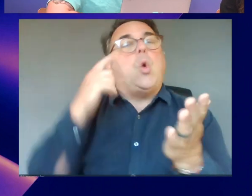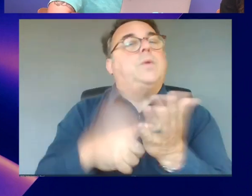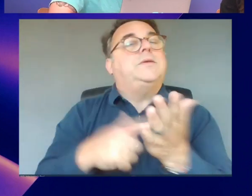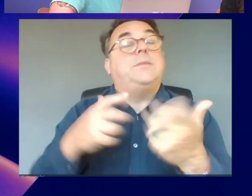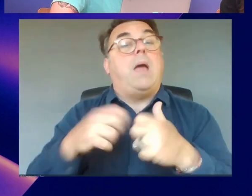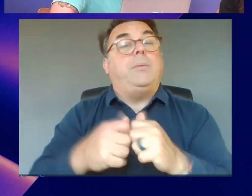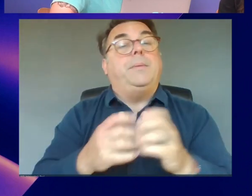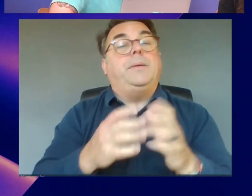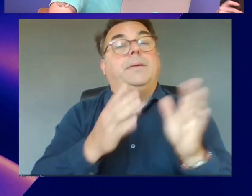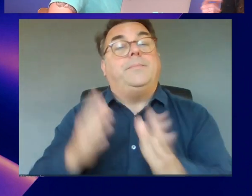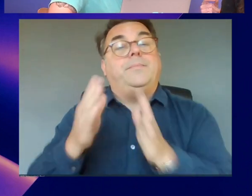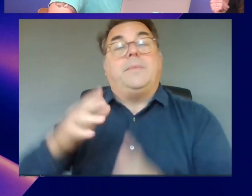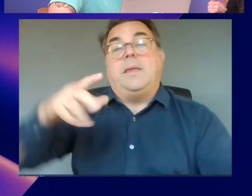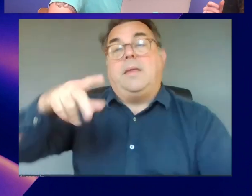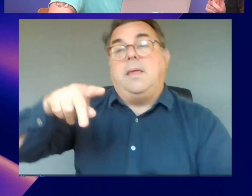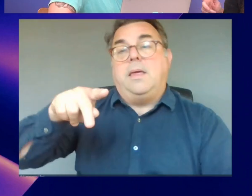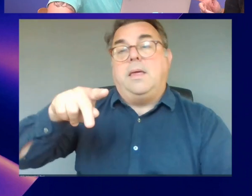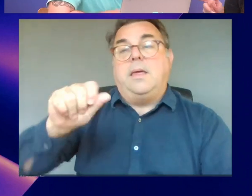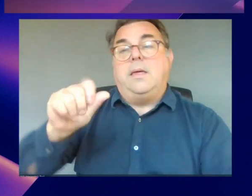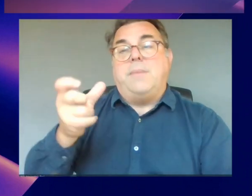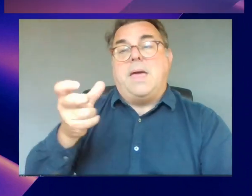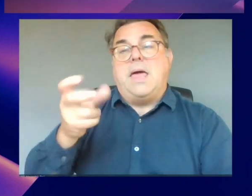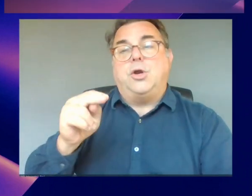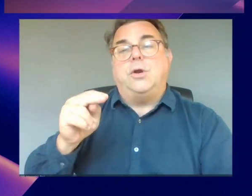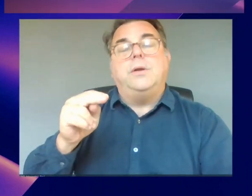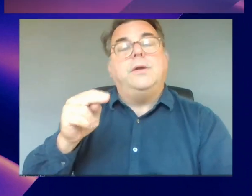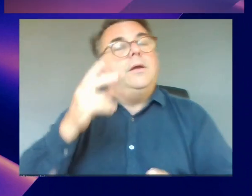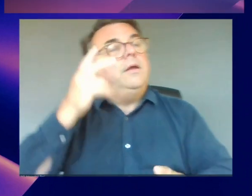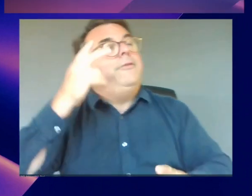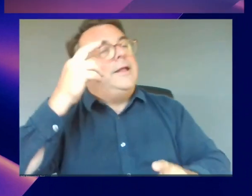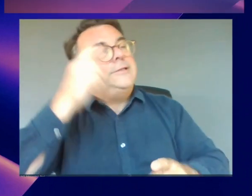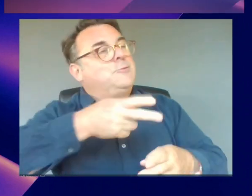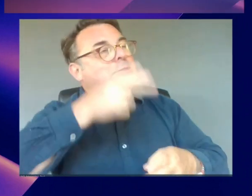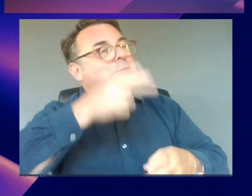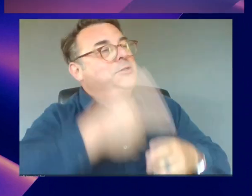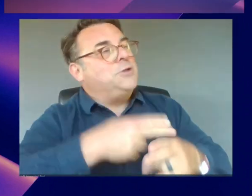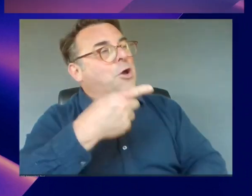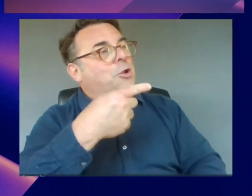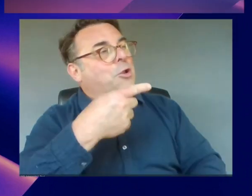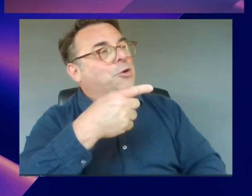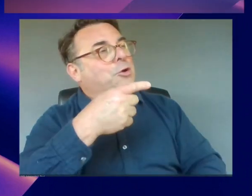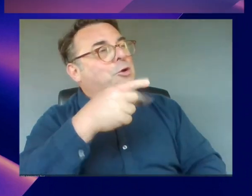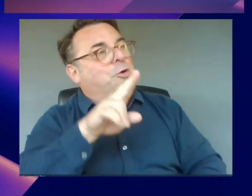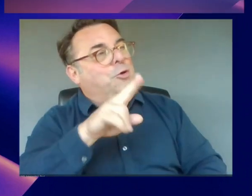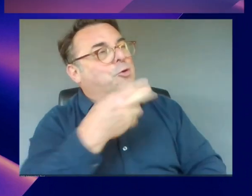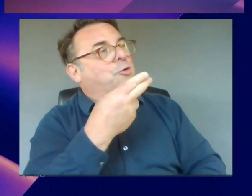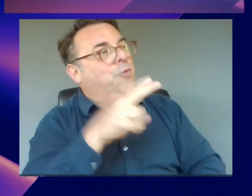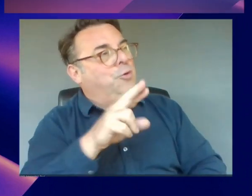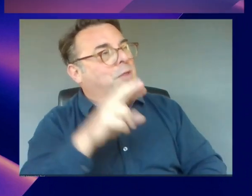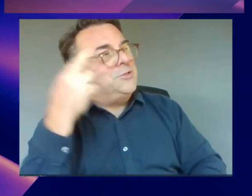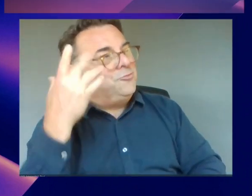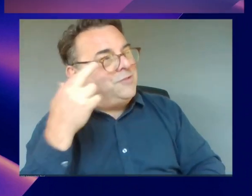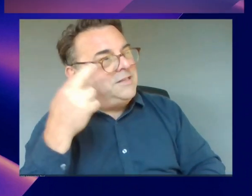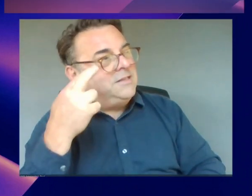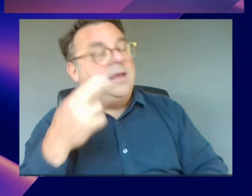Yeah, yeah. - That's why it's the guru. That's why it's the guru. Yeah, yeah. Normally you'd have a human guru that you have to hire